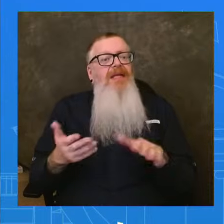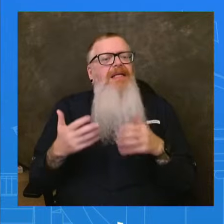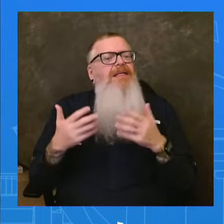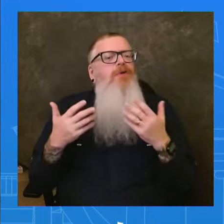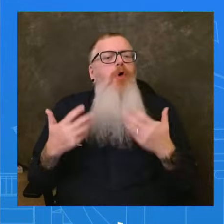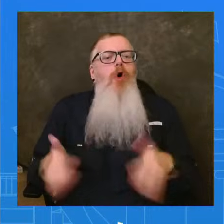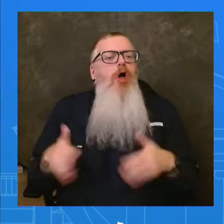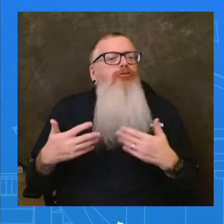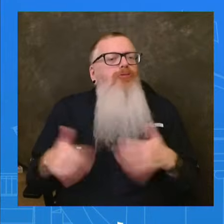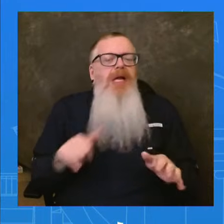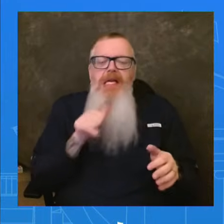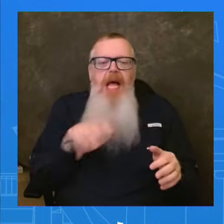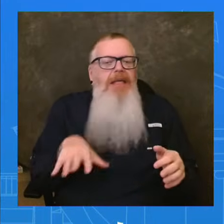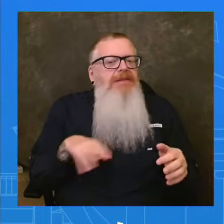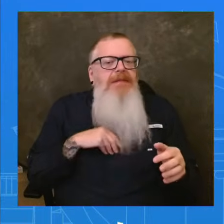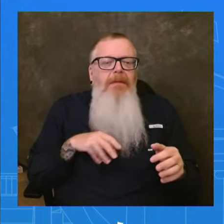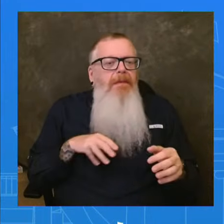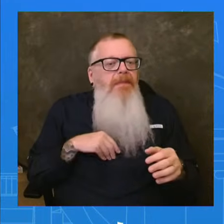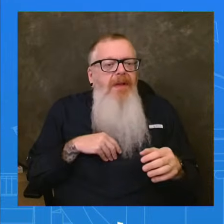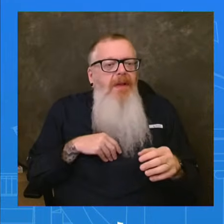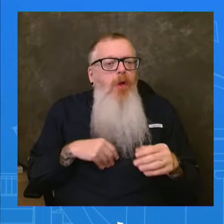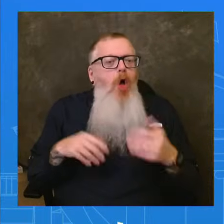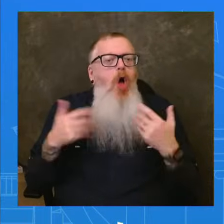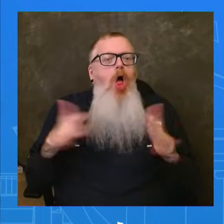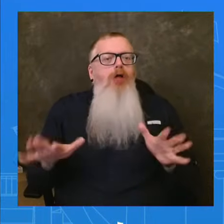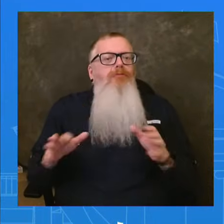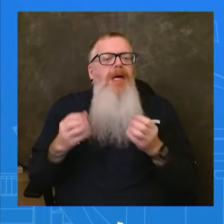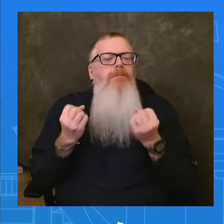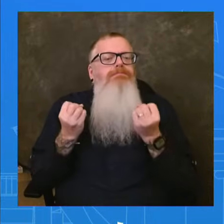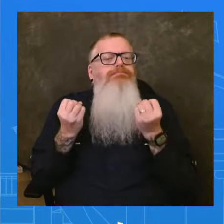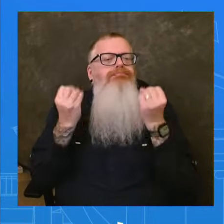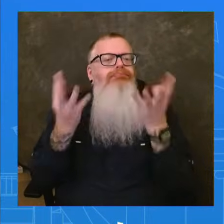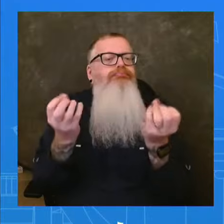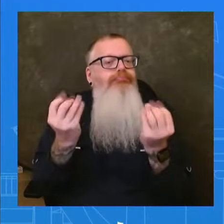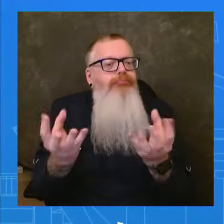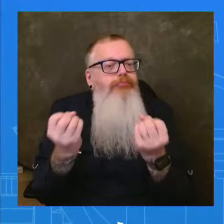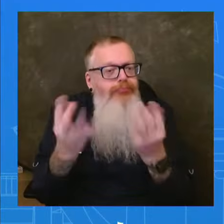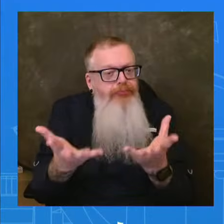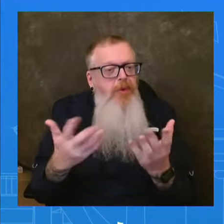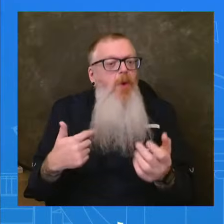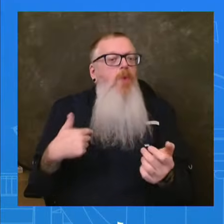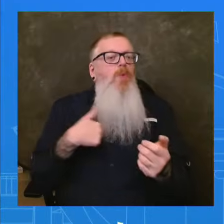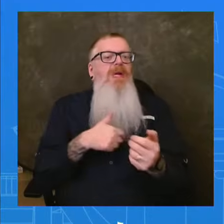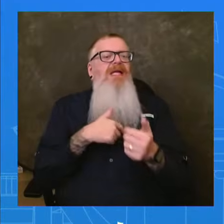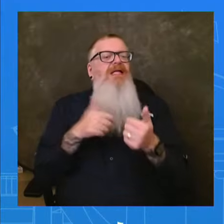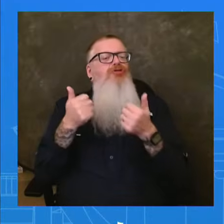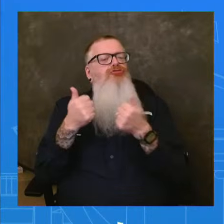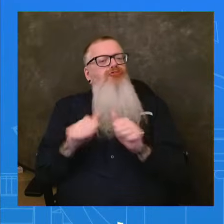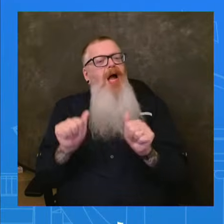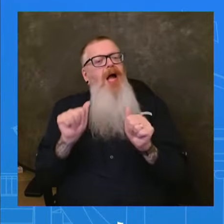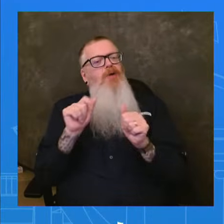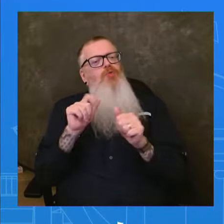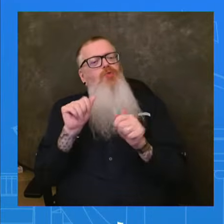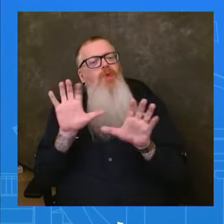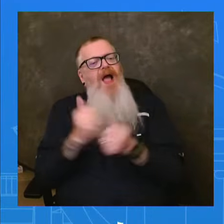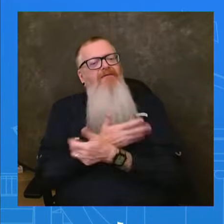They must take -- Israel must take every feasible precaution to prevent civilian harm. And those are the conversation,